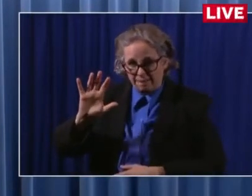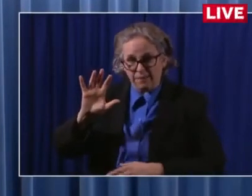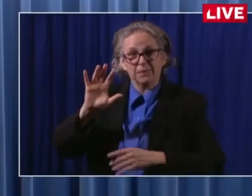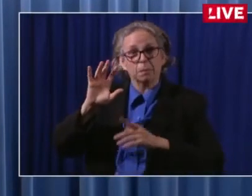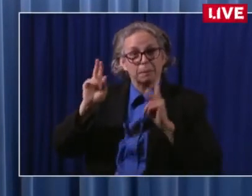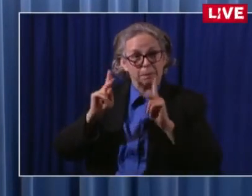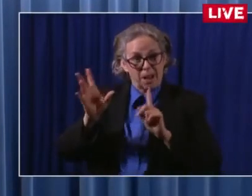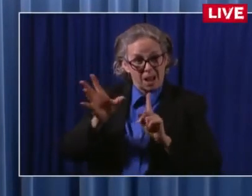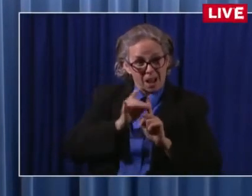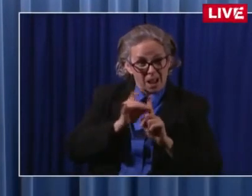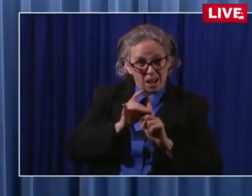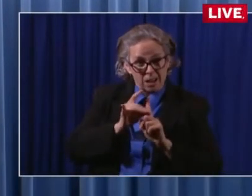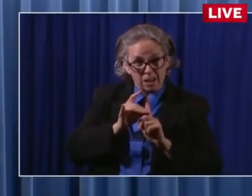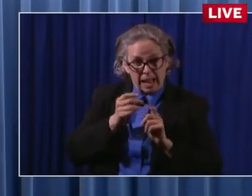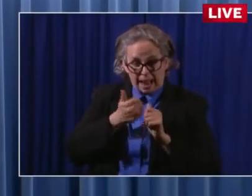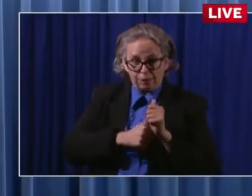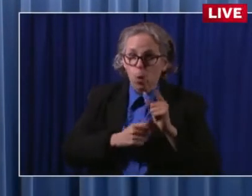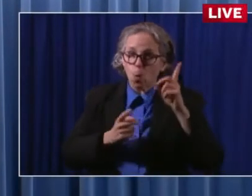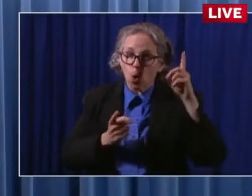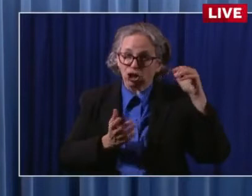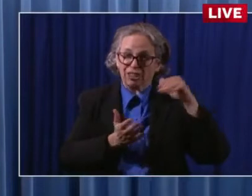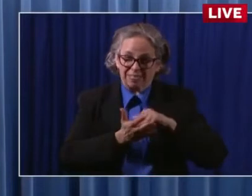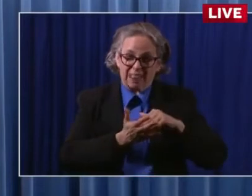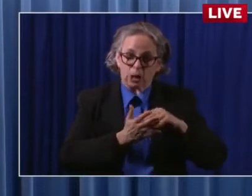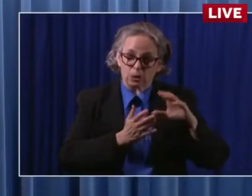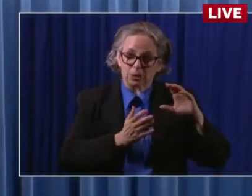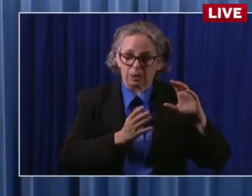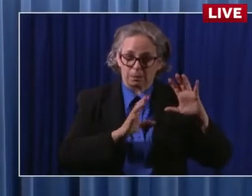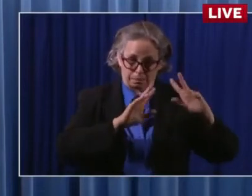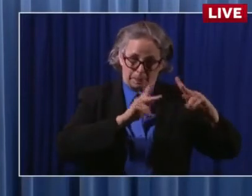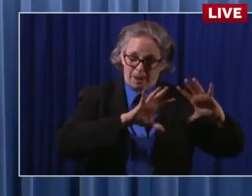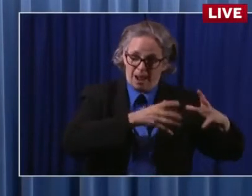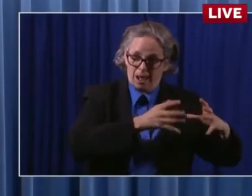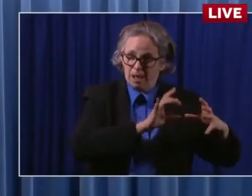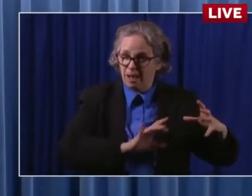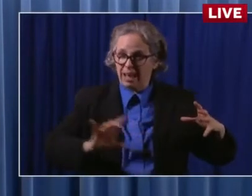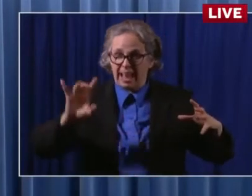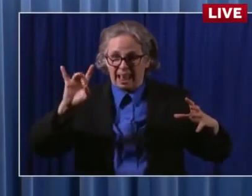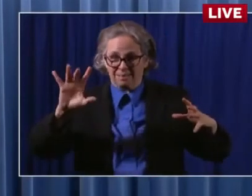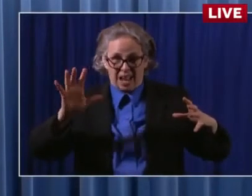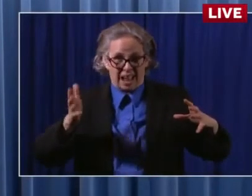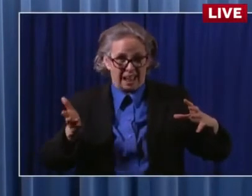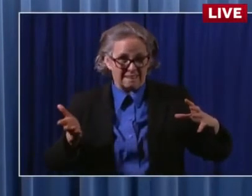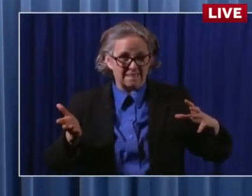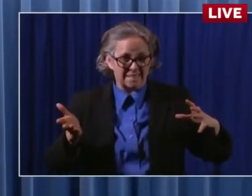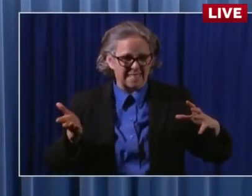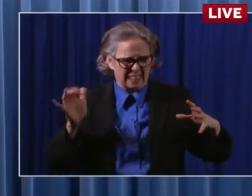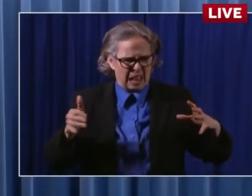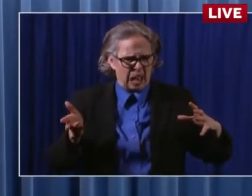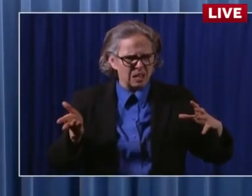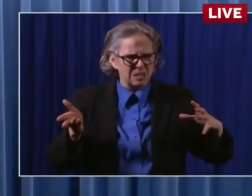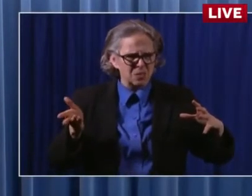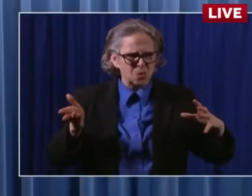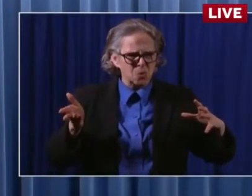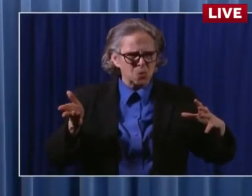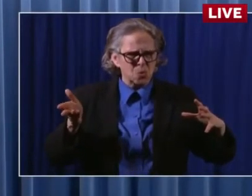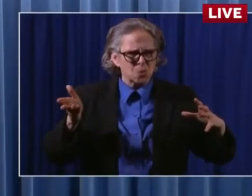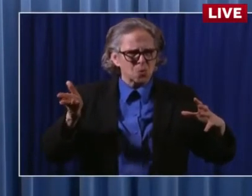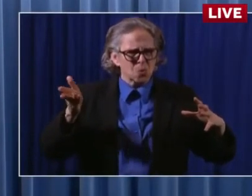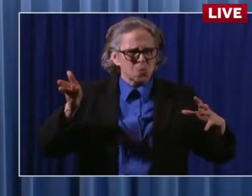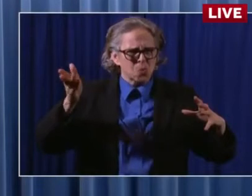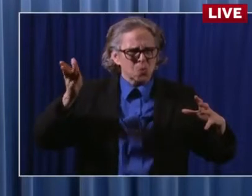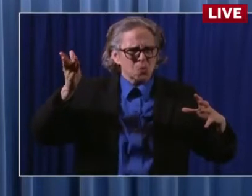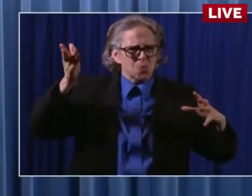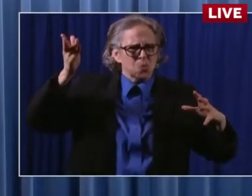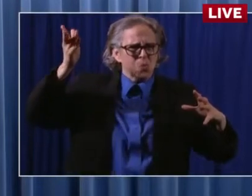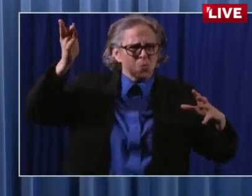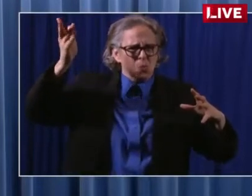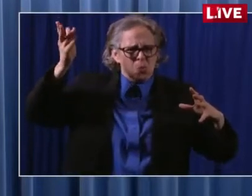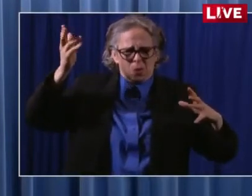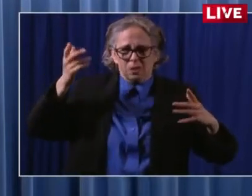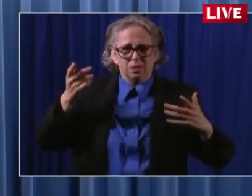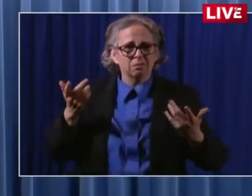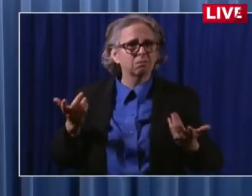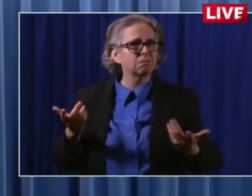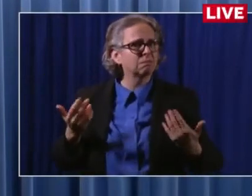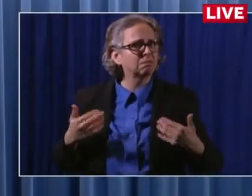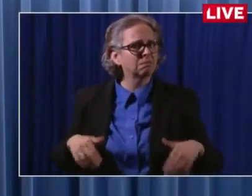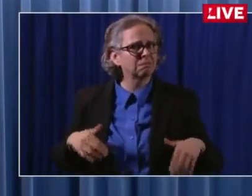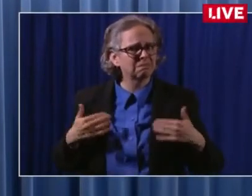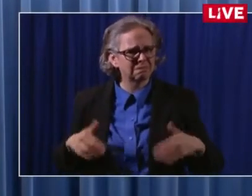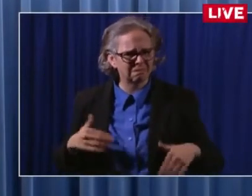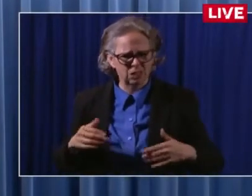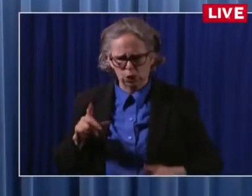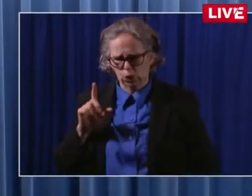THEY REPORTED A TOTAL OF 85 CASES PER 100,000 RESIDENTS DURING THE LAST 14 DAYS, EXCEEDING ANY PREVIOUS TWO-WEEK PERIOD HE READ OVER 20% OF FAIRFIELD COUNTY’S TOTAL CASES